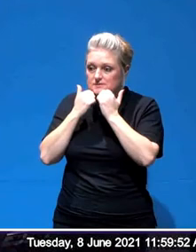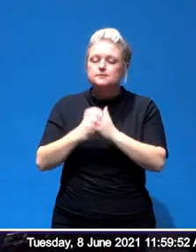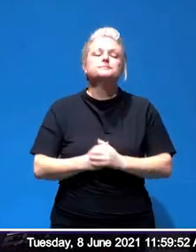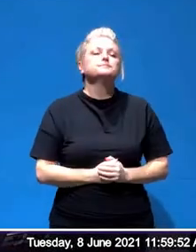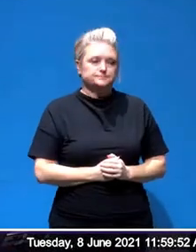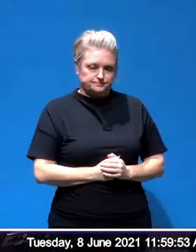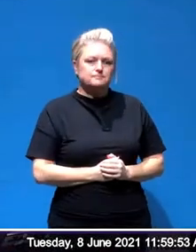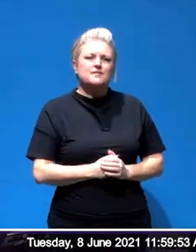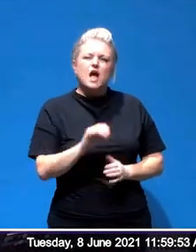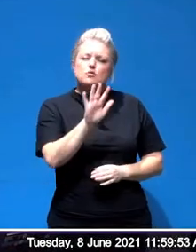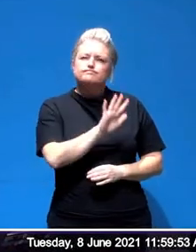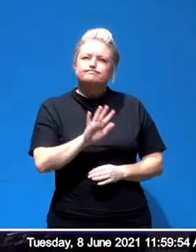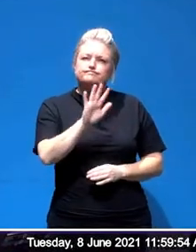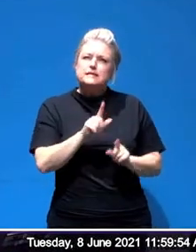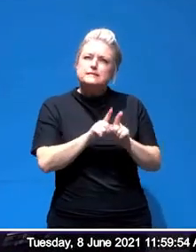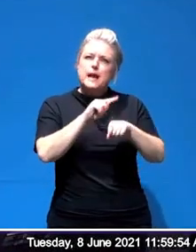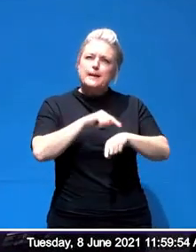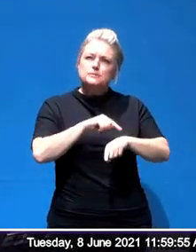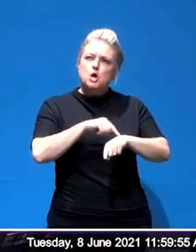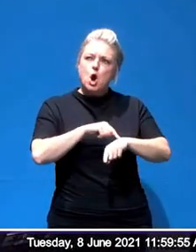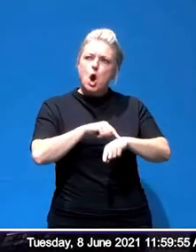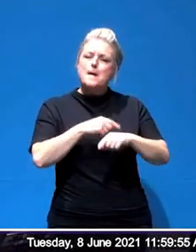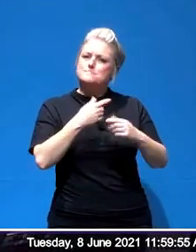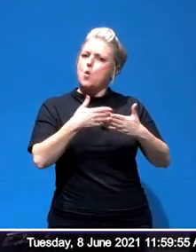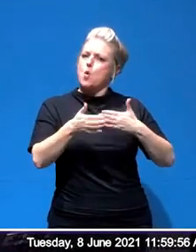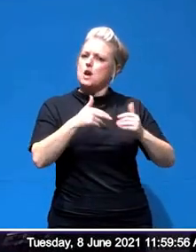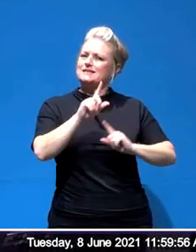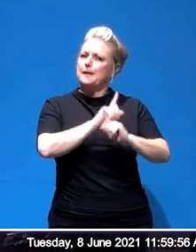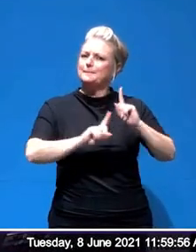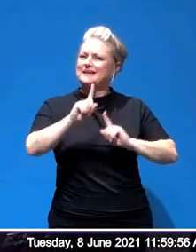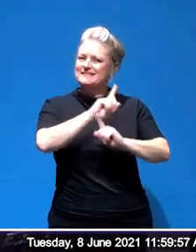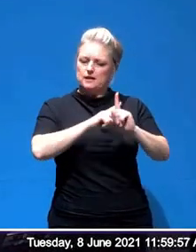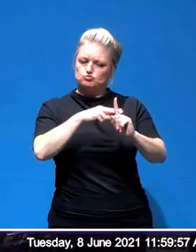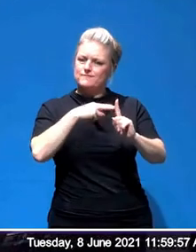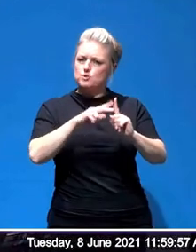This was around the time that the scheduled review for Daniel was about to take place.